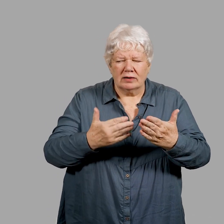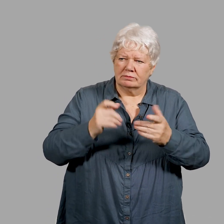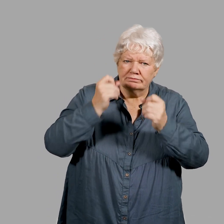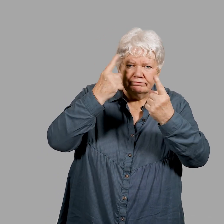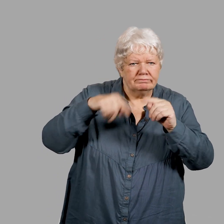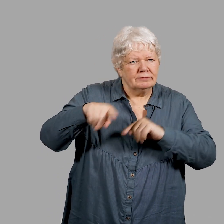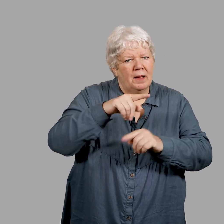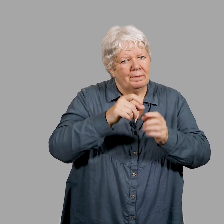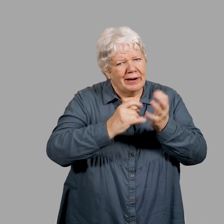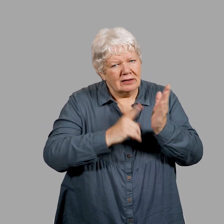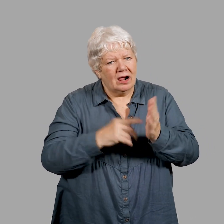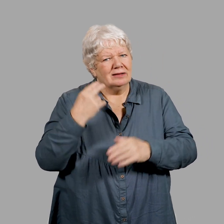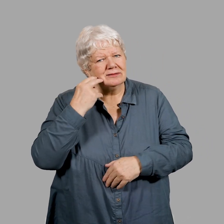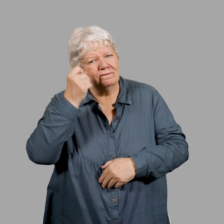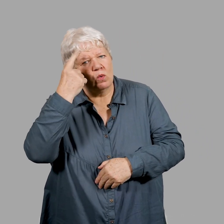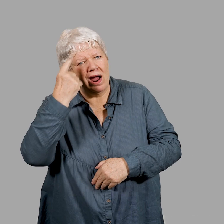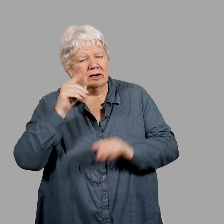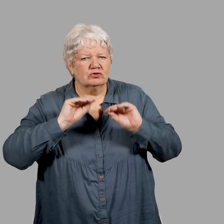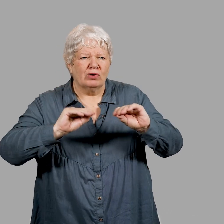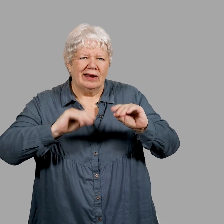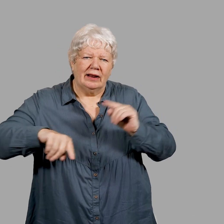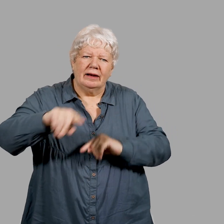appropriate BSL/deaf awareness training.